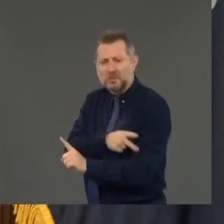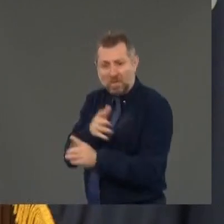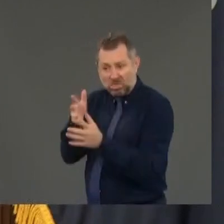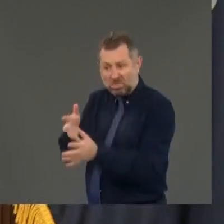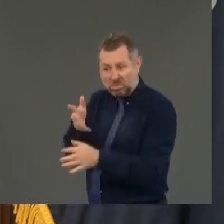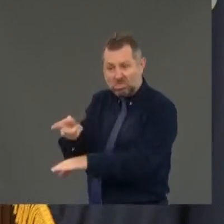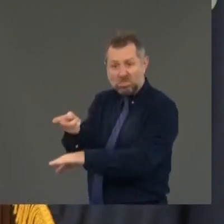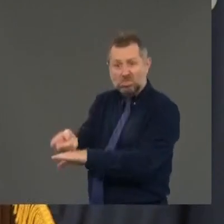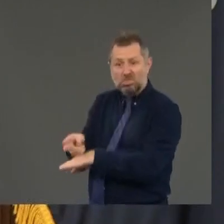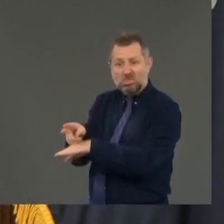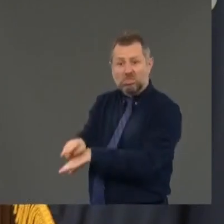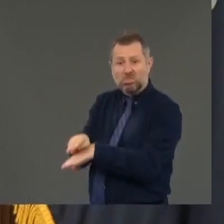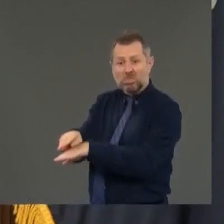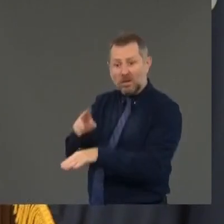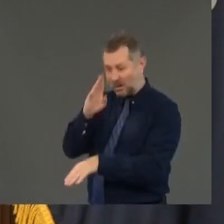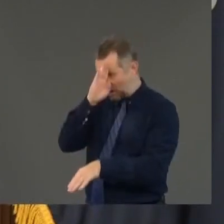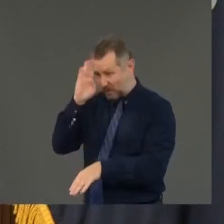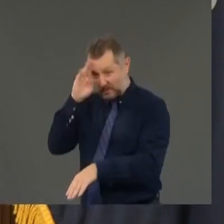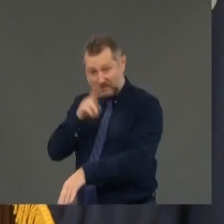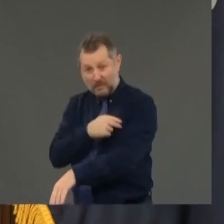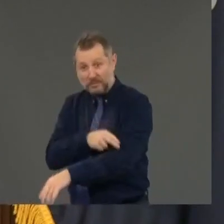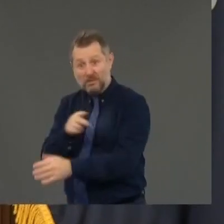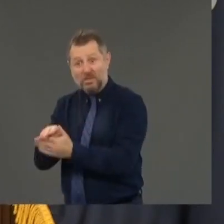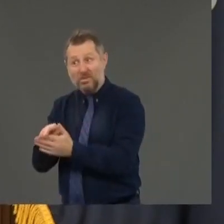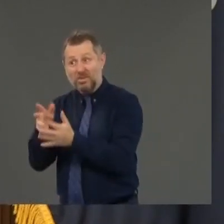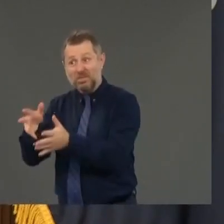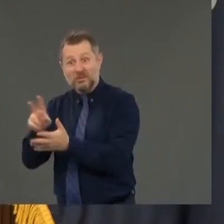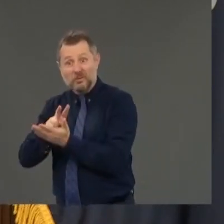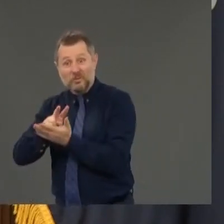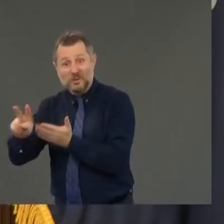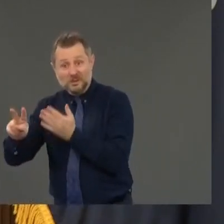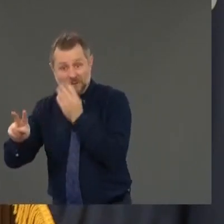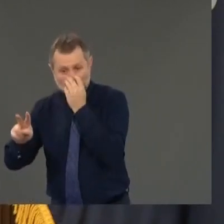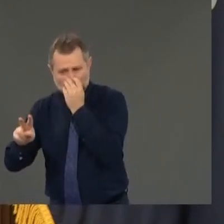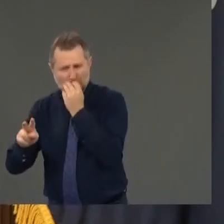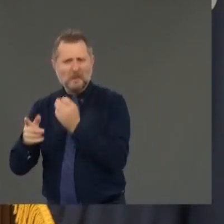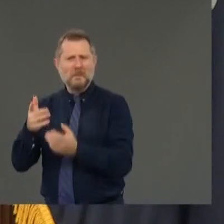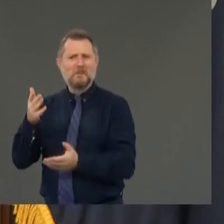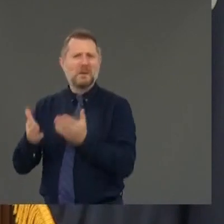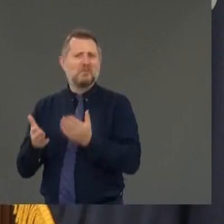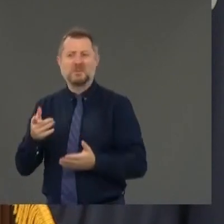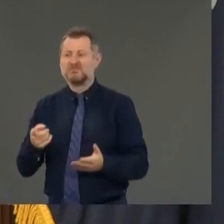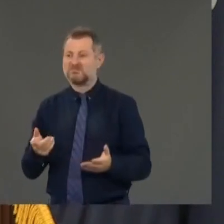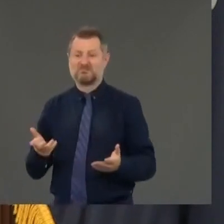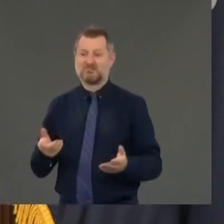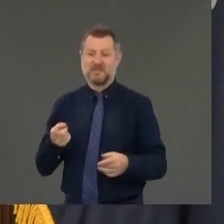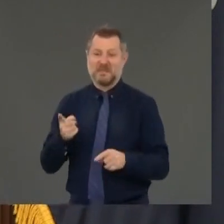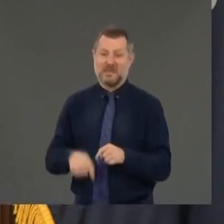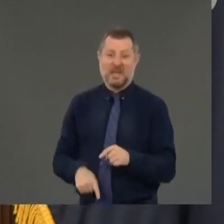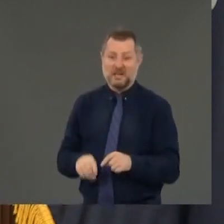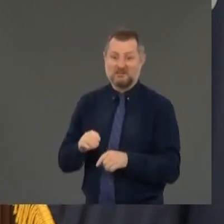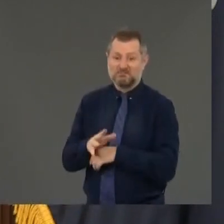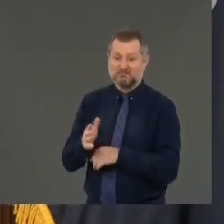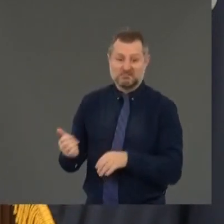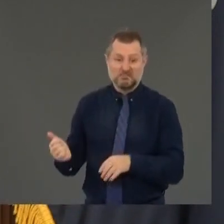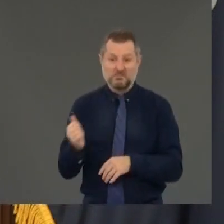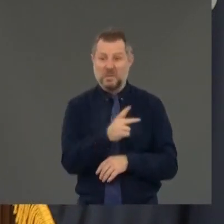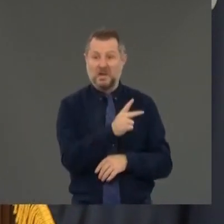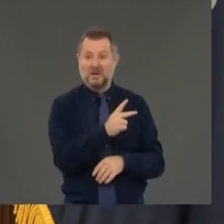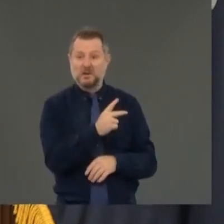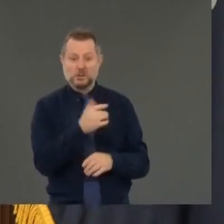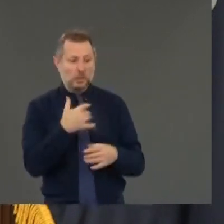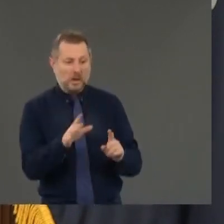LEAVE THEM IN A HOSPITAL BED FOR